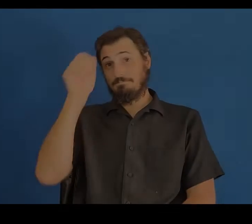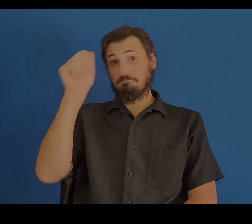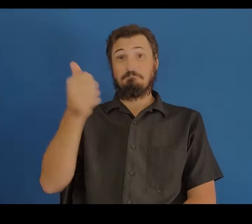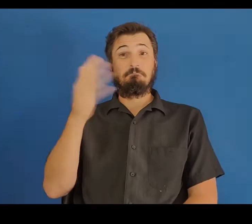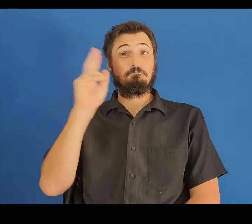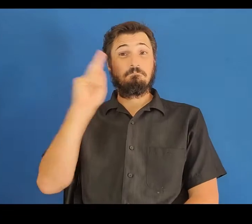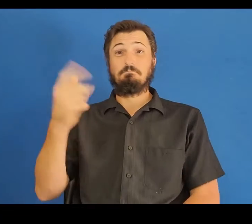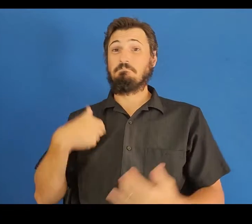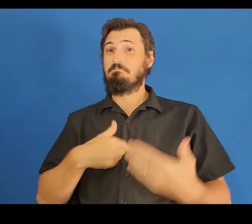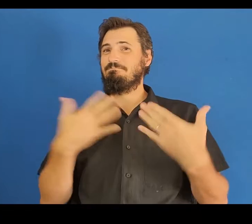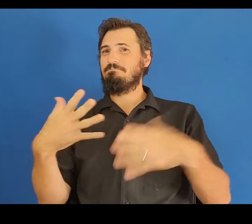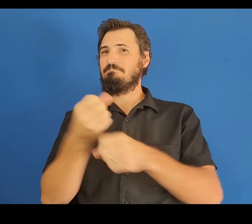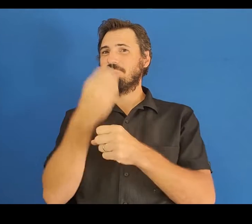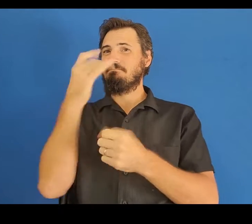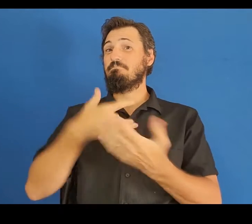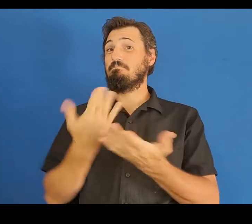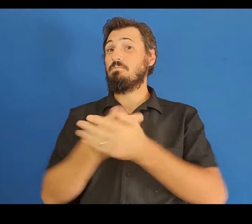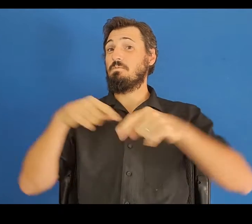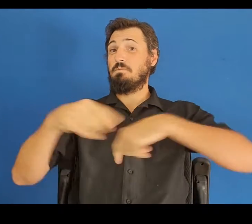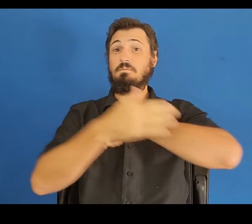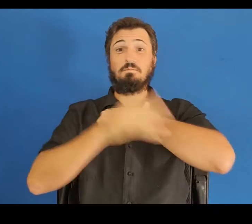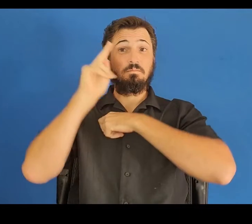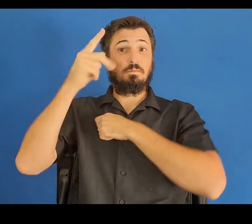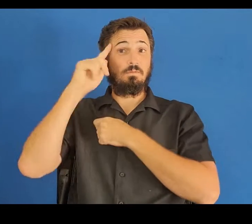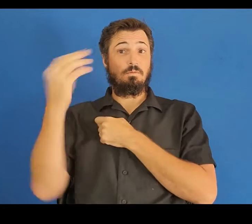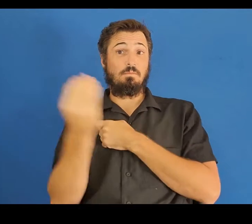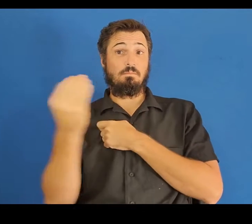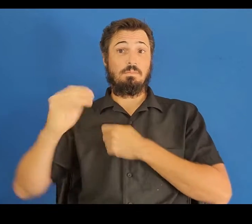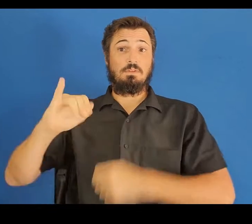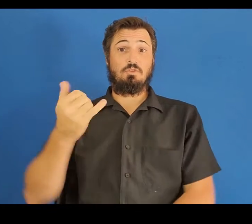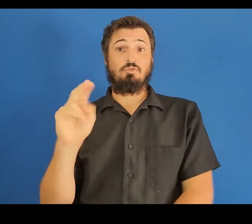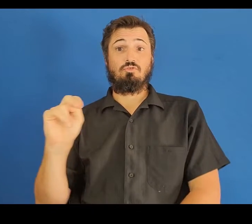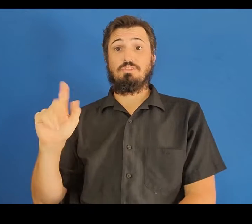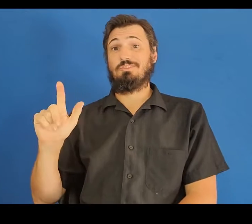Aloha Kaua‘i. This is your County of Kaua‘i briefing for Monday, January 24th